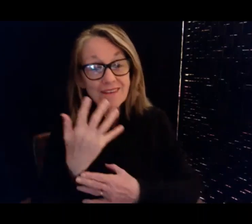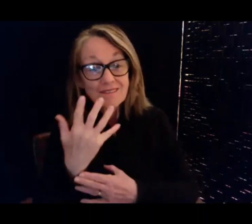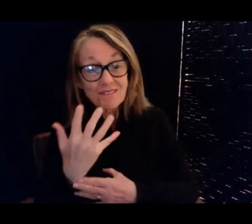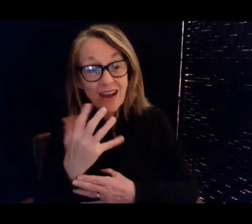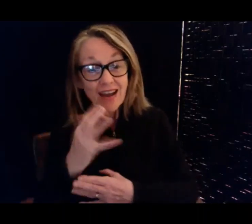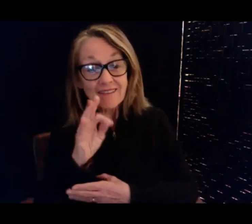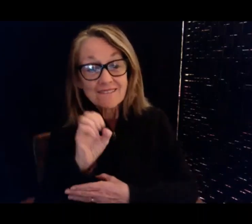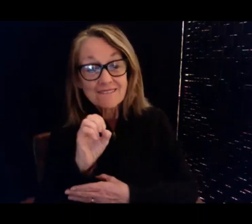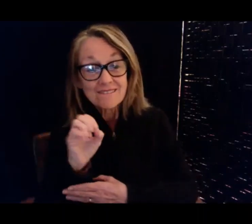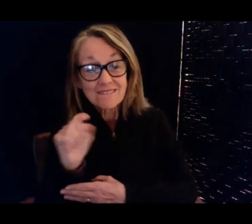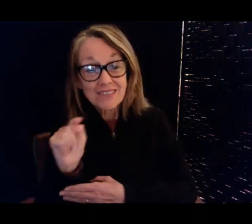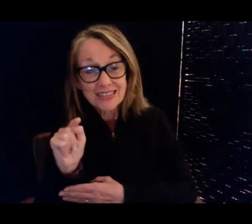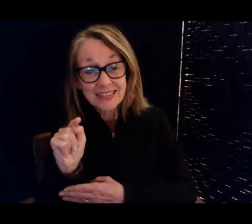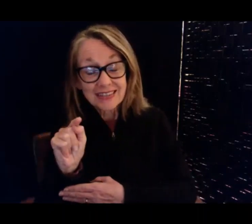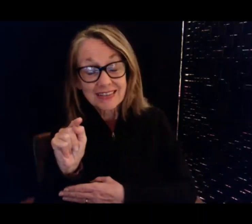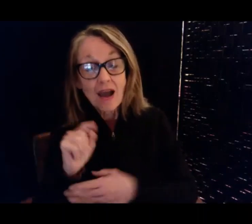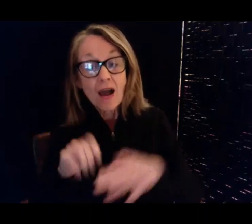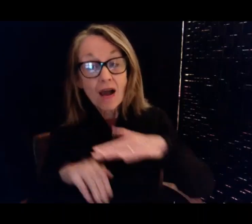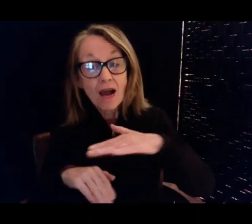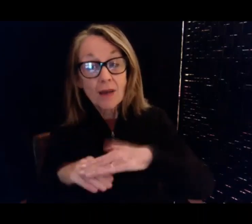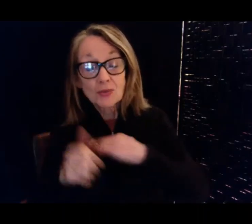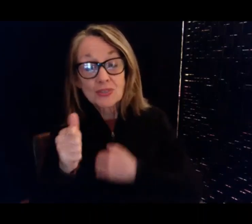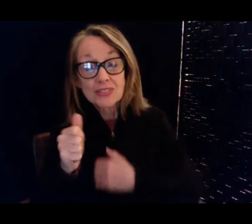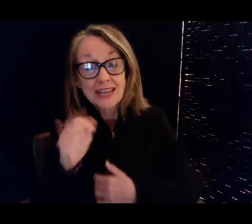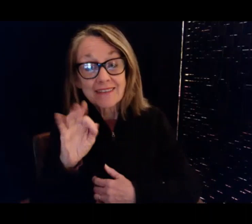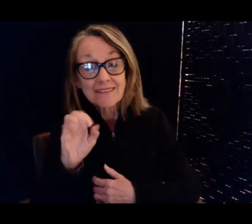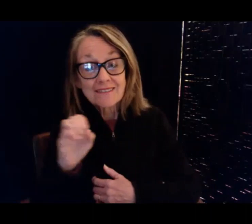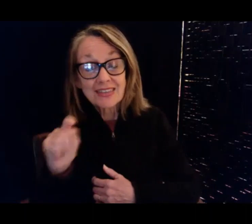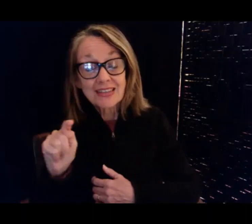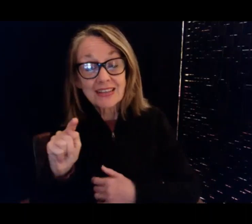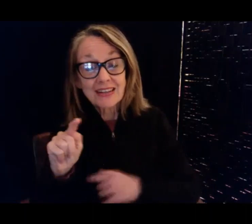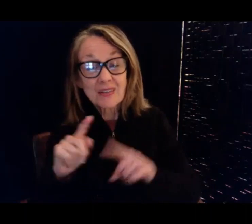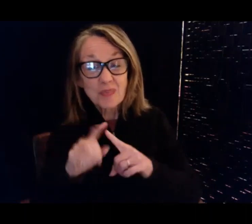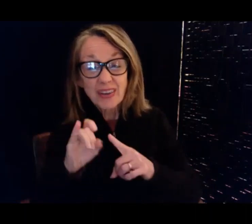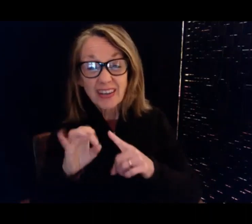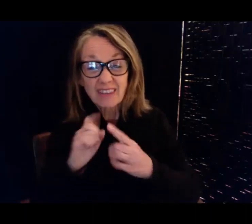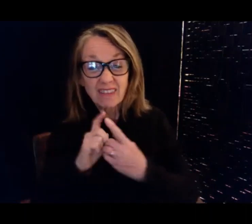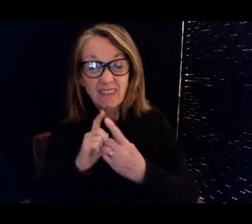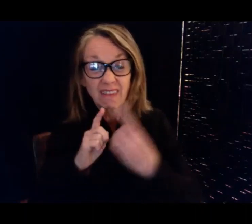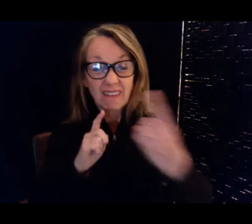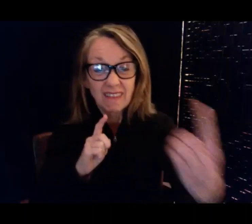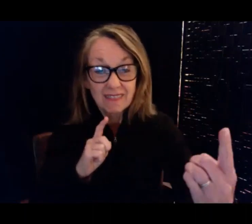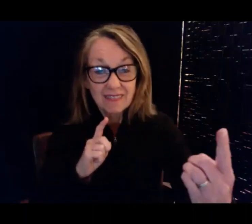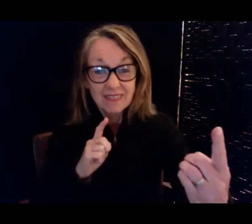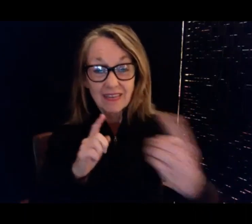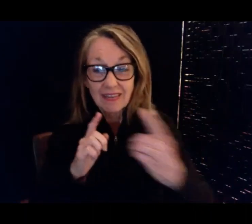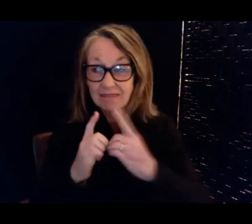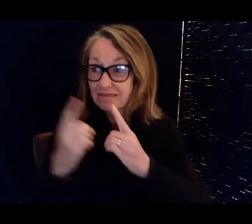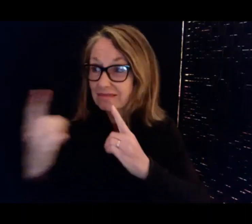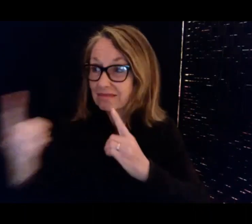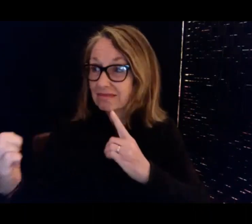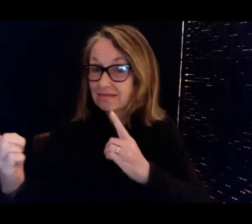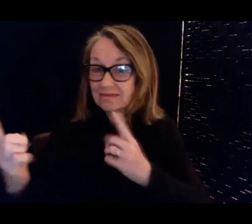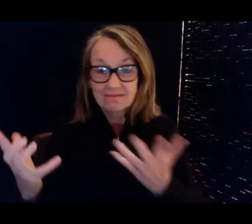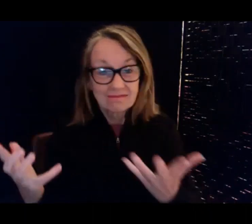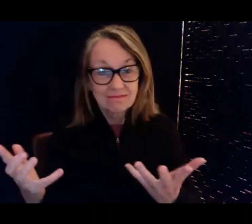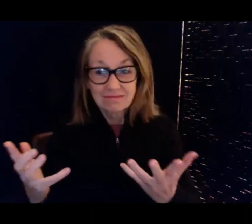speaking and if you're practicing social distancing that often is difficult so